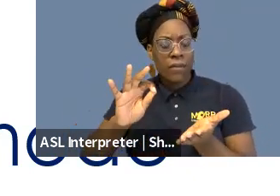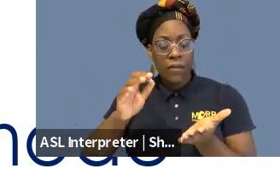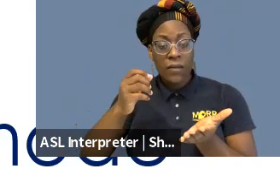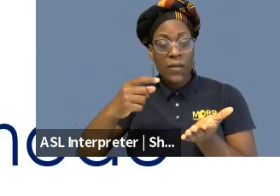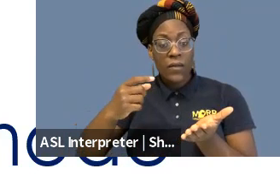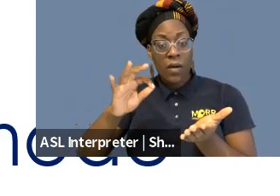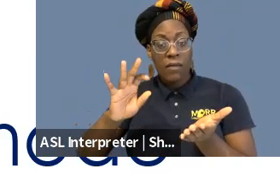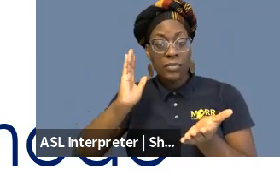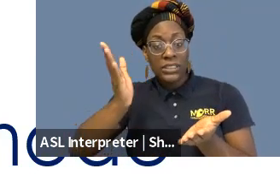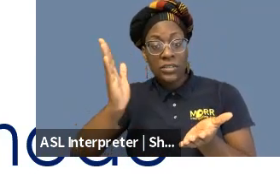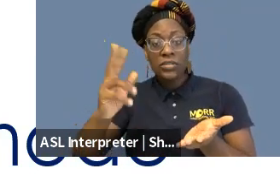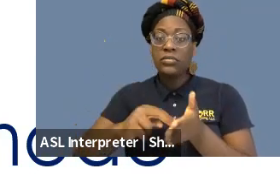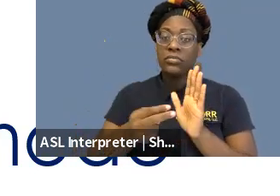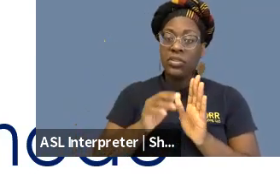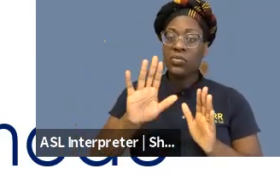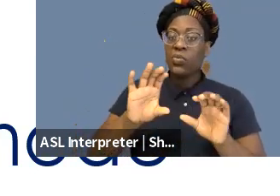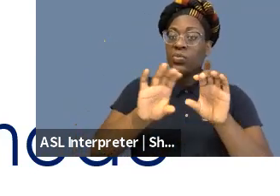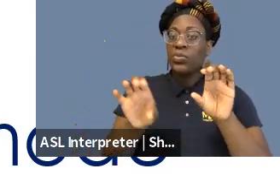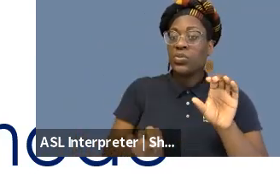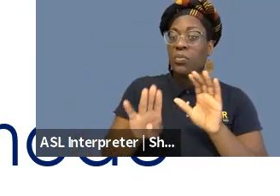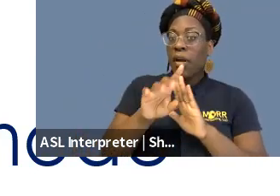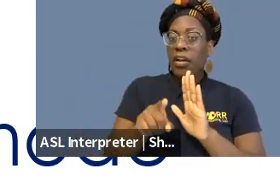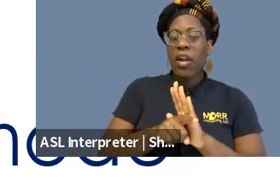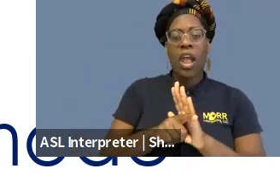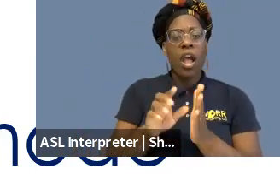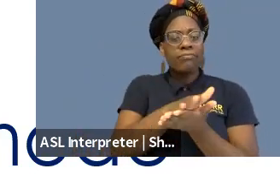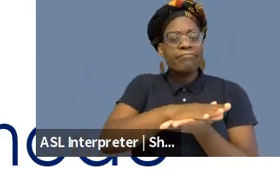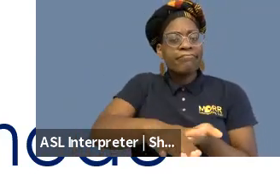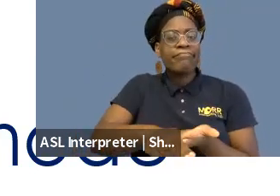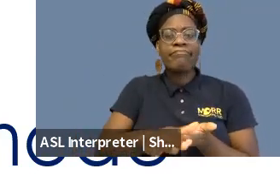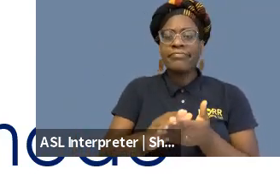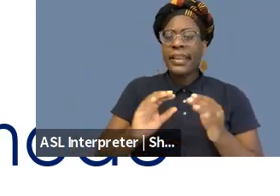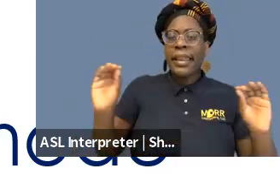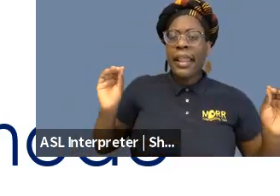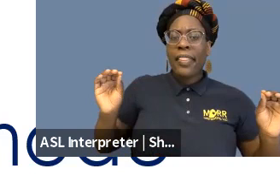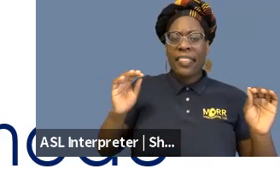non-distracting Zoom background and using either a headset or microphone for clear audio.